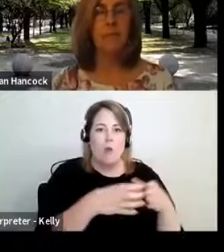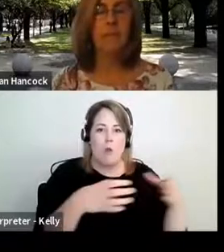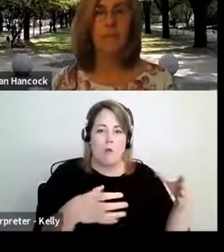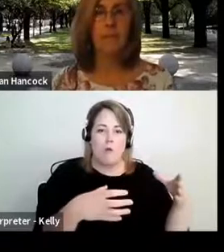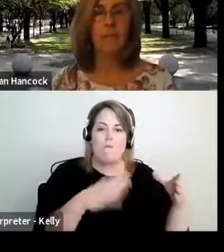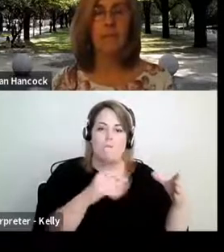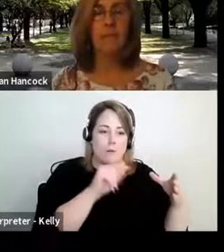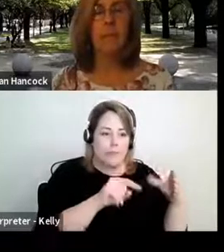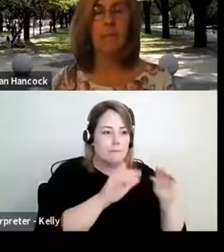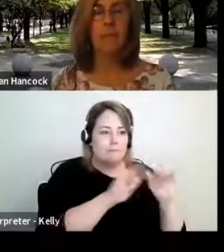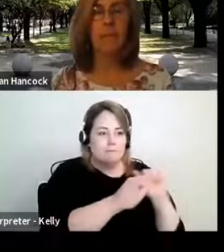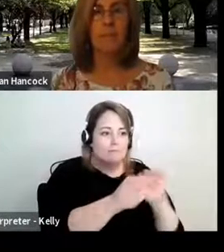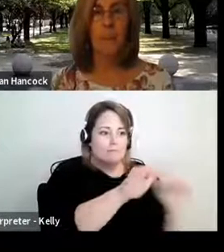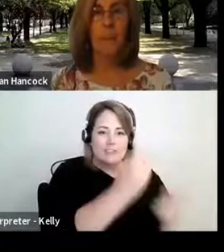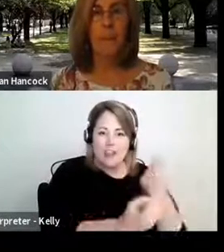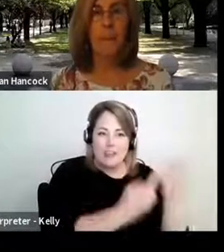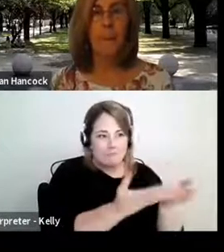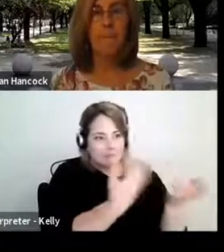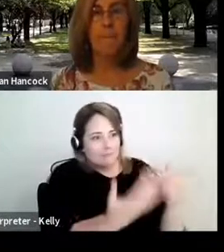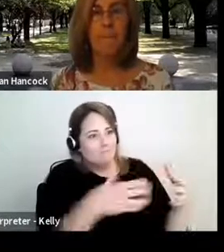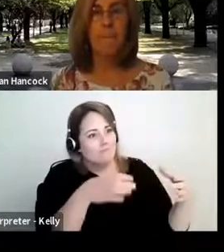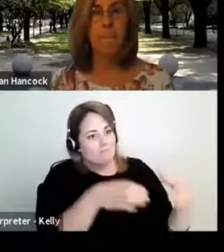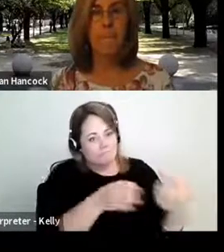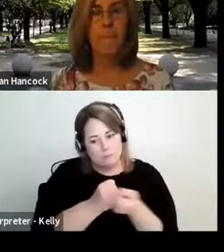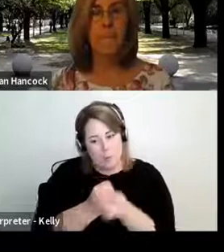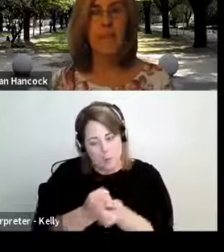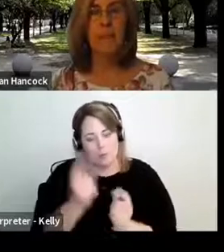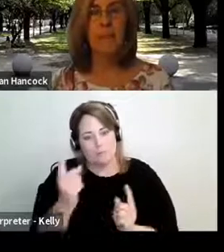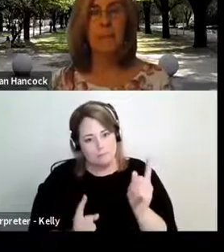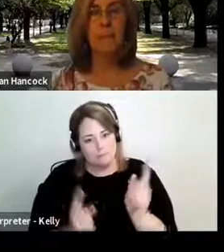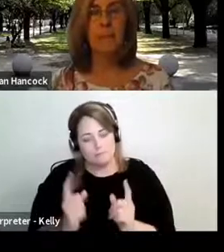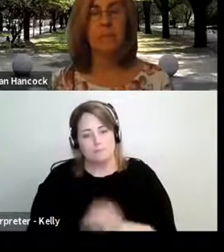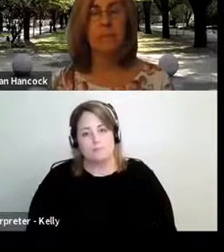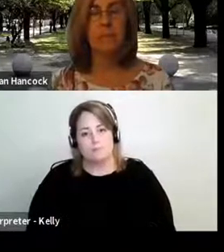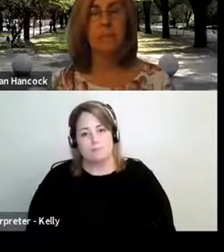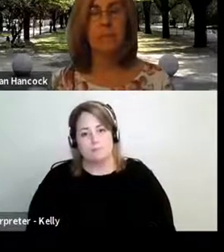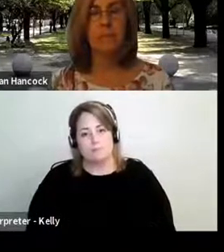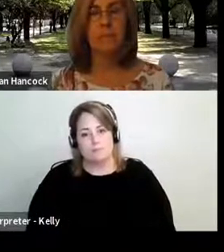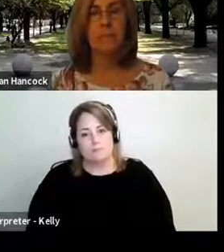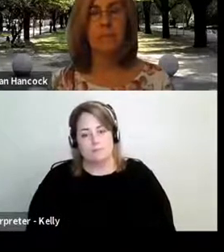next and we have had feedback from them saying it's really increased their own development,